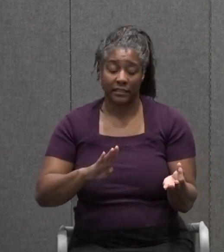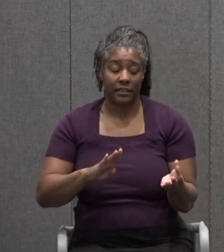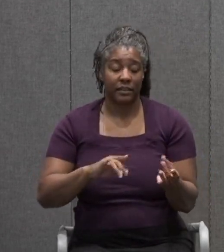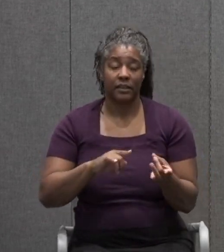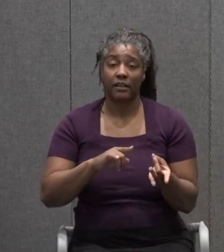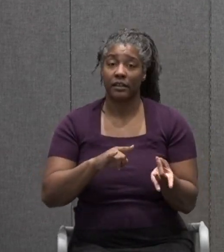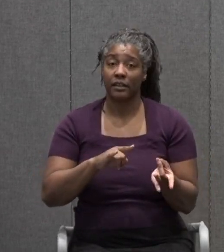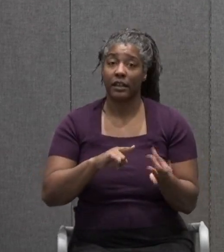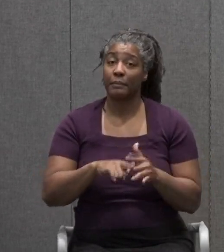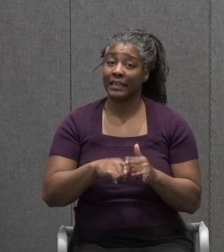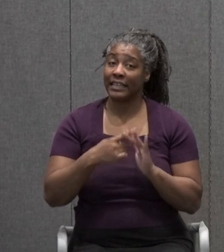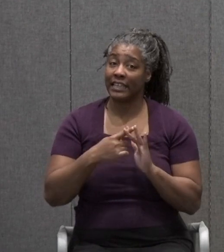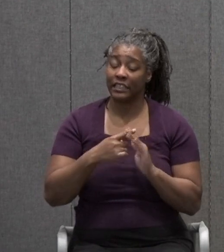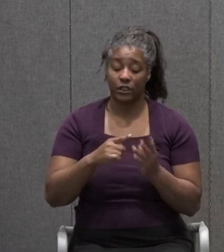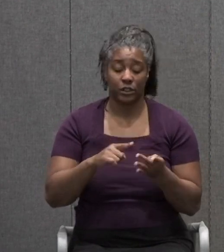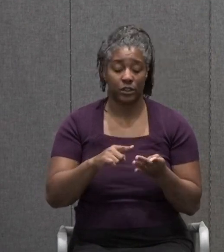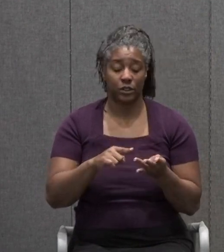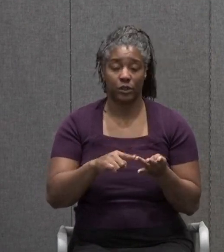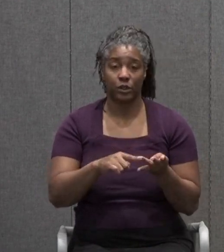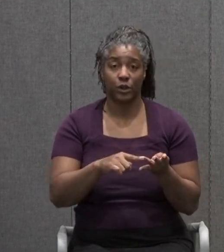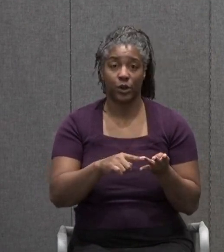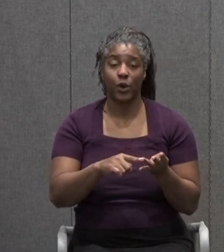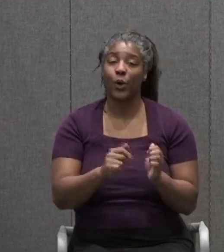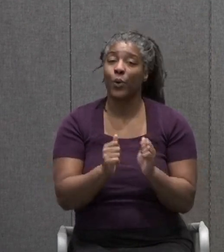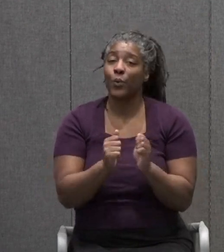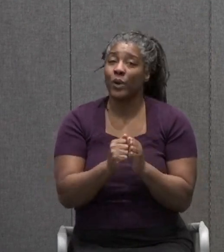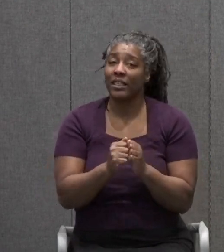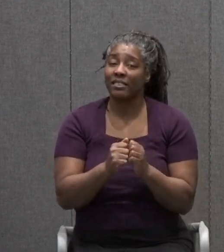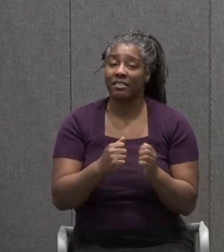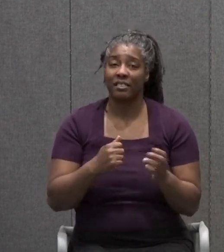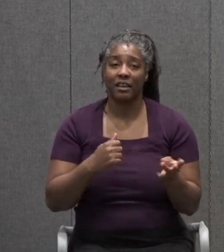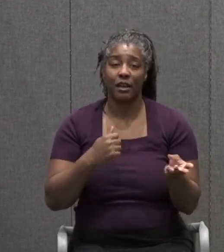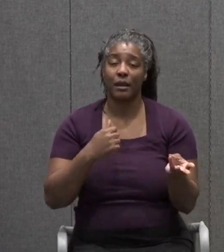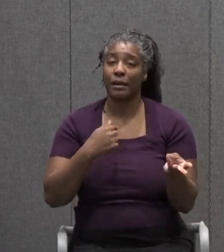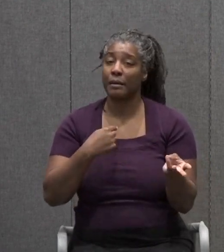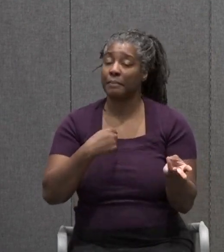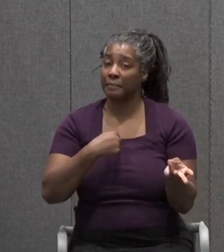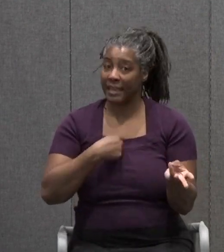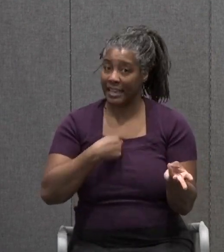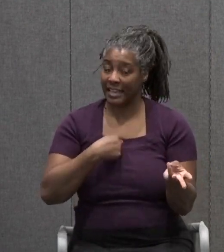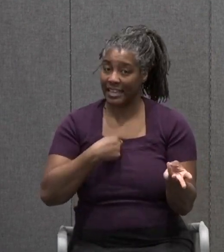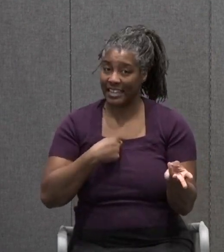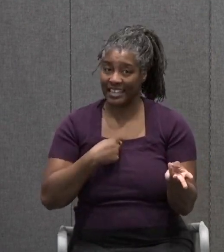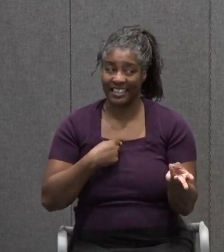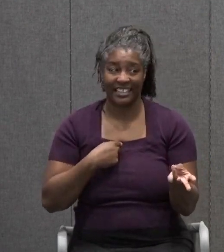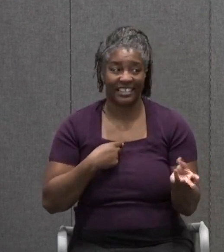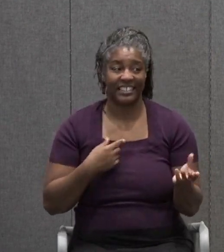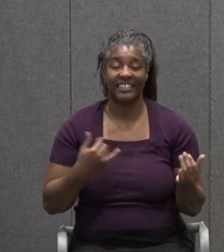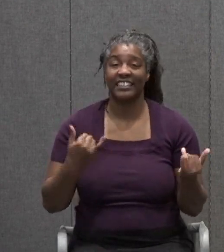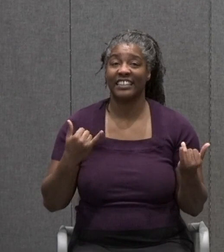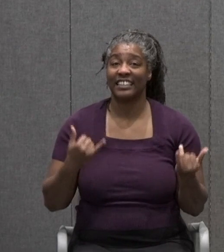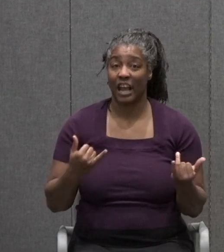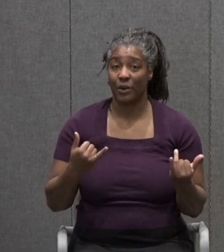So let's end with that. How's that? Let's bring our yogi glasses up again.